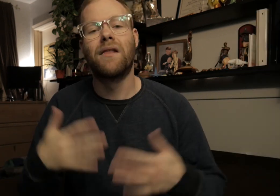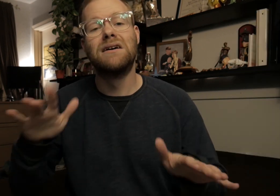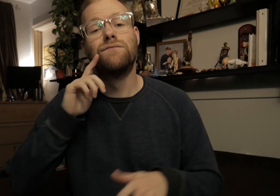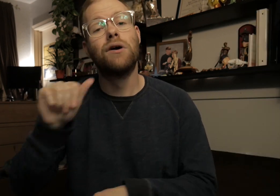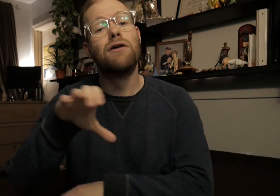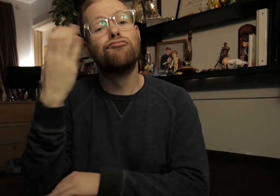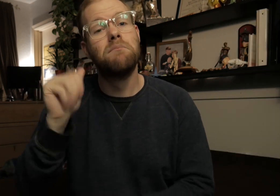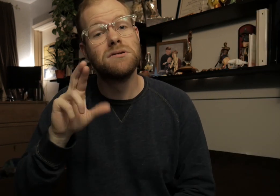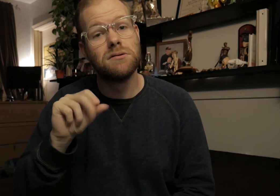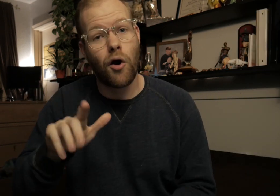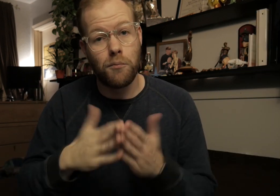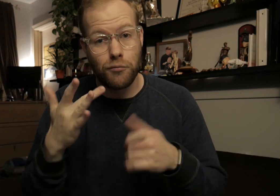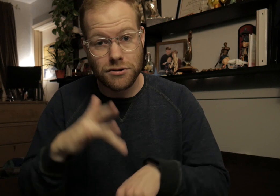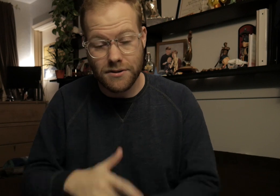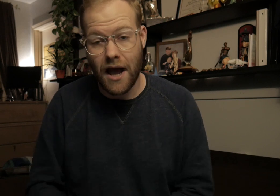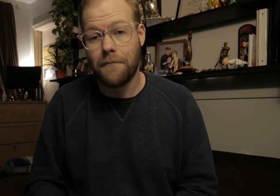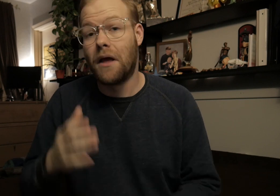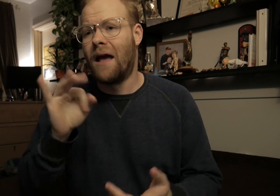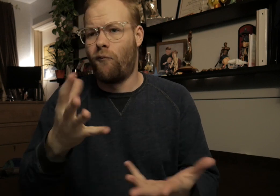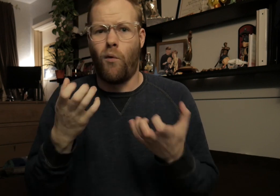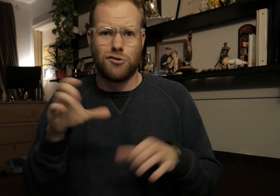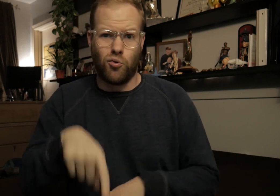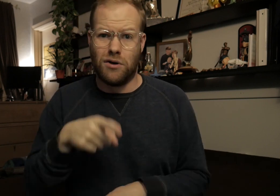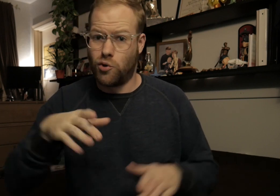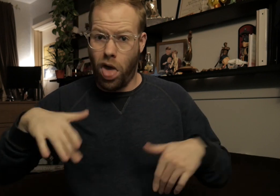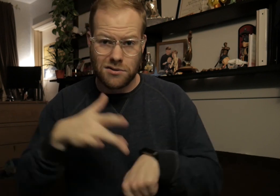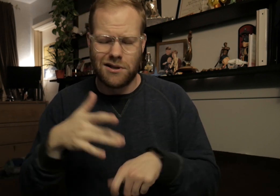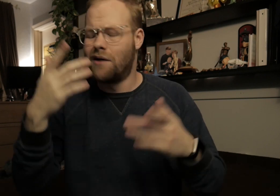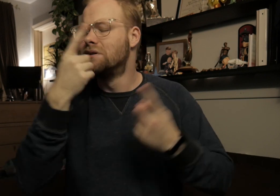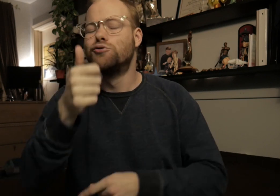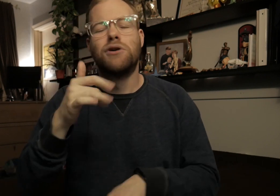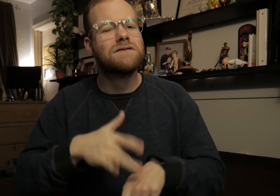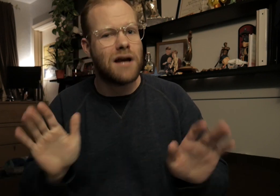That's it for the "A Christmas Carol" Book Tag. If you want to do this, and you haven't been tagged, consider yourself tagged.